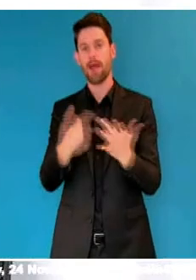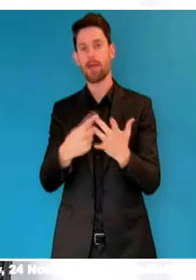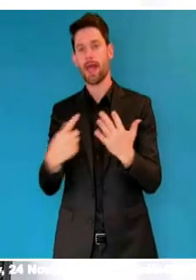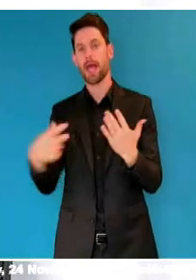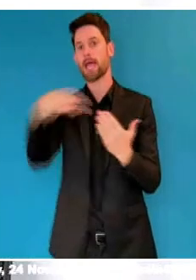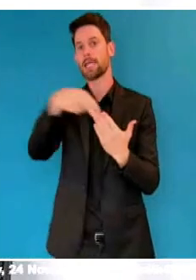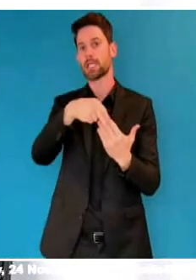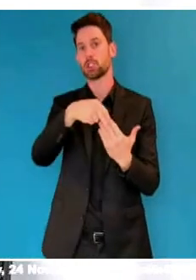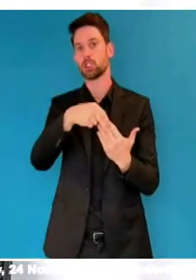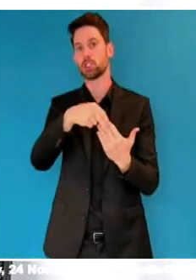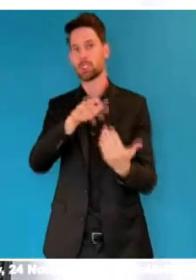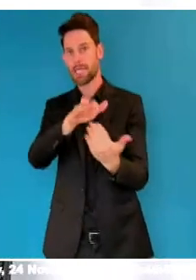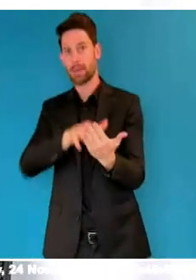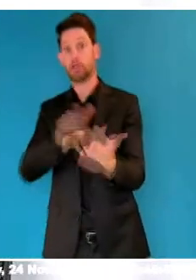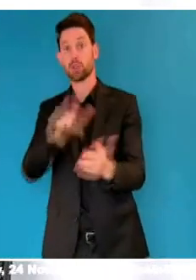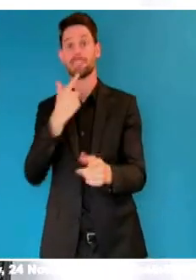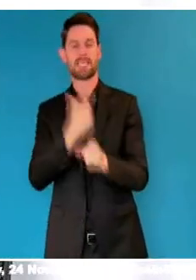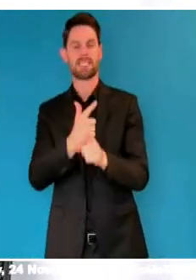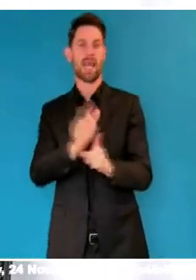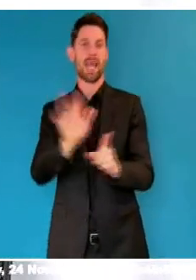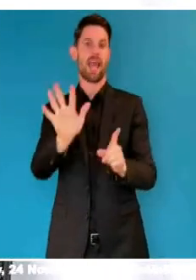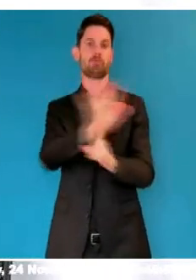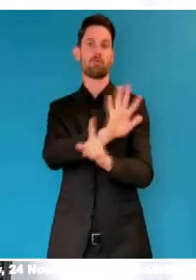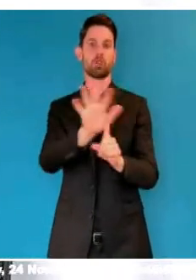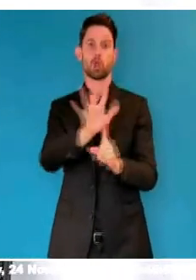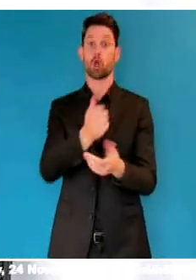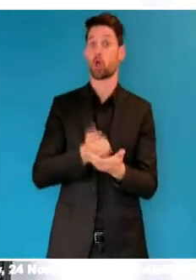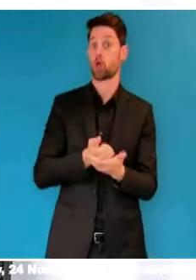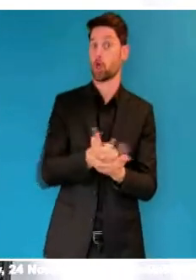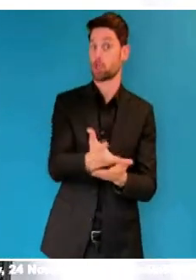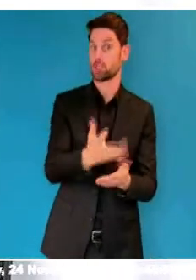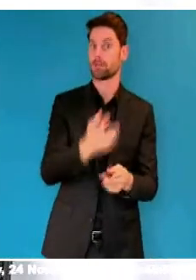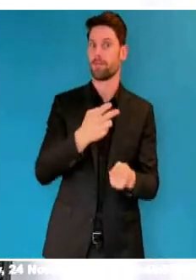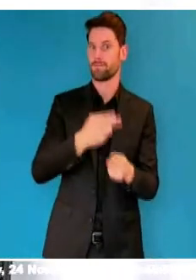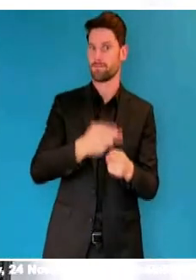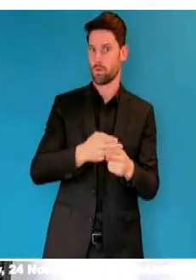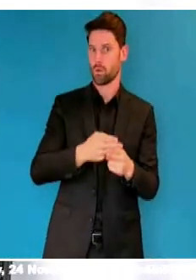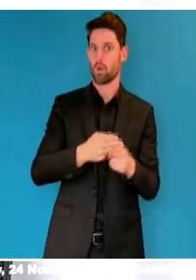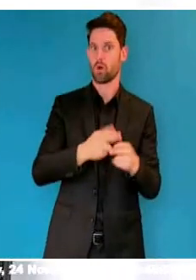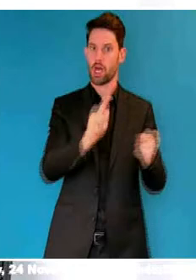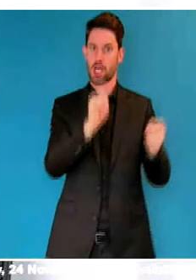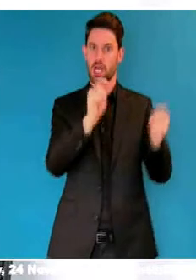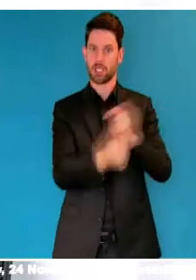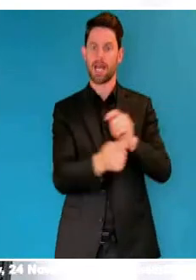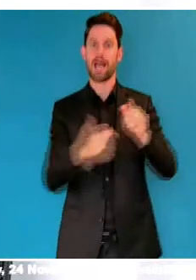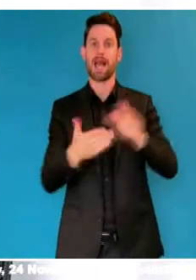average cost of adjustments provided through the Disability Accommodation Request Tool as